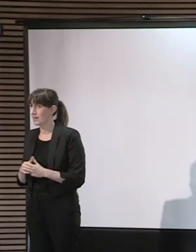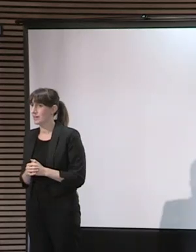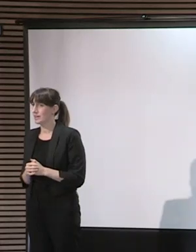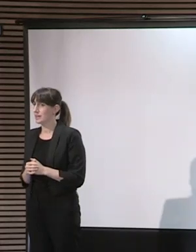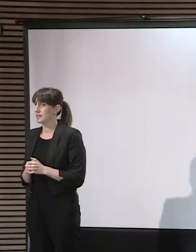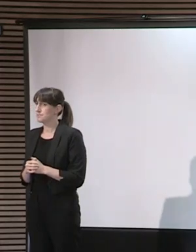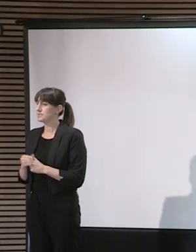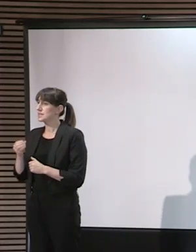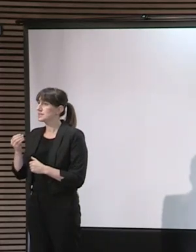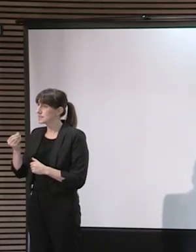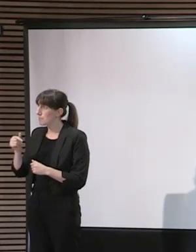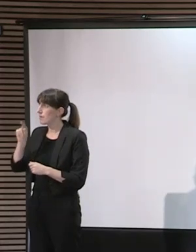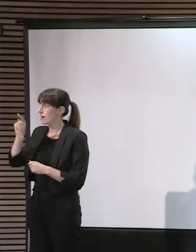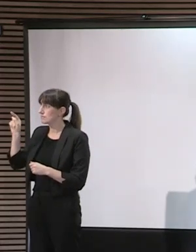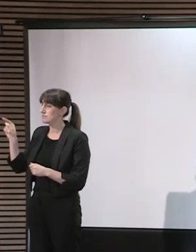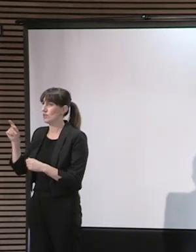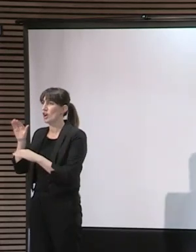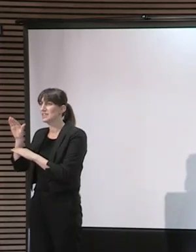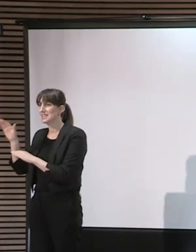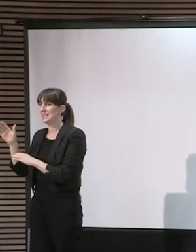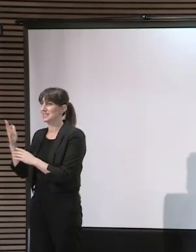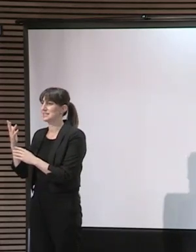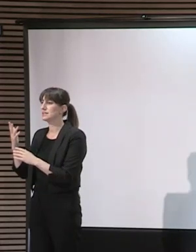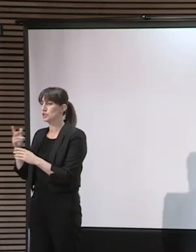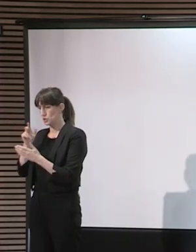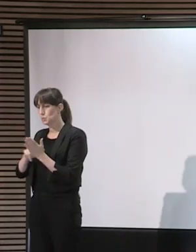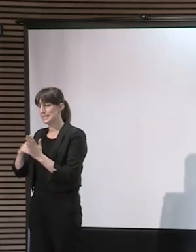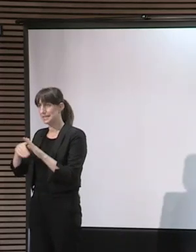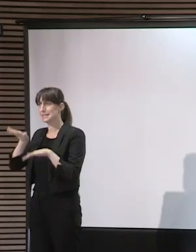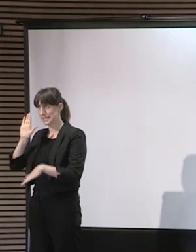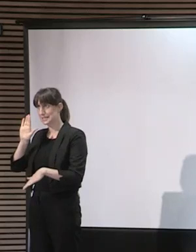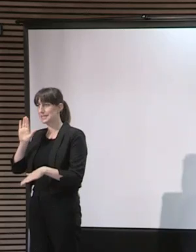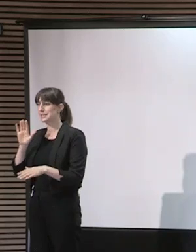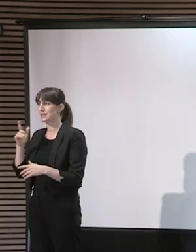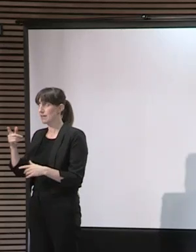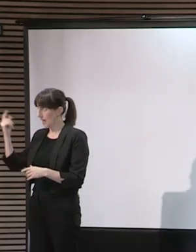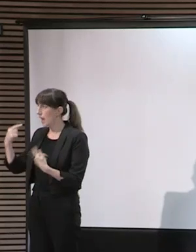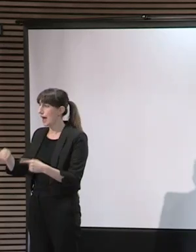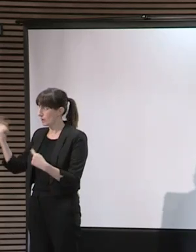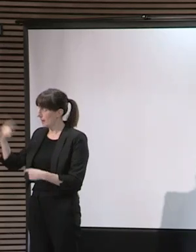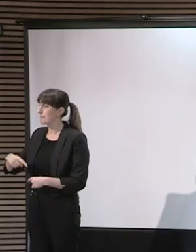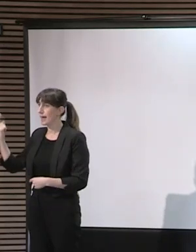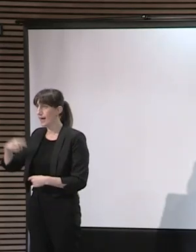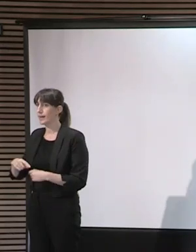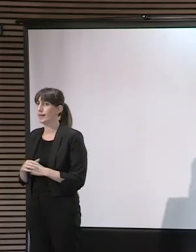might be inconsistent. What we do know - obviously we've had the situation where citizens or permanent residents are